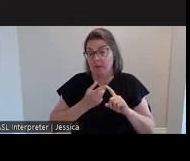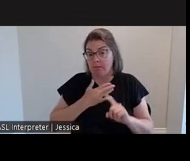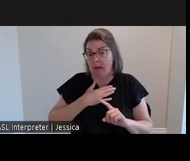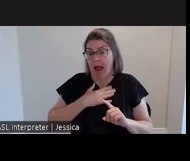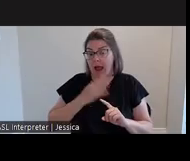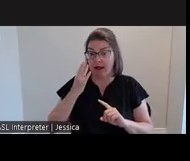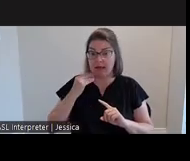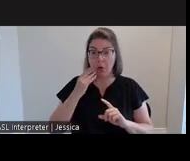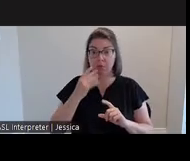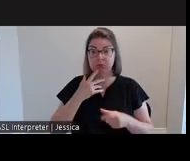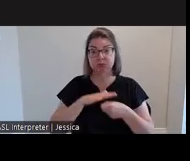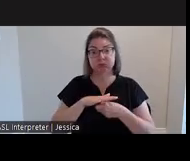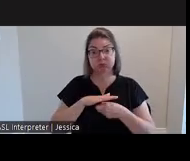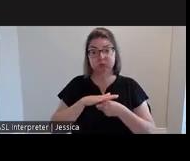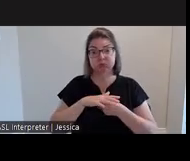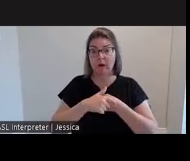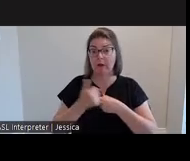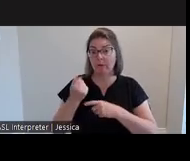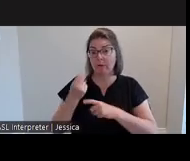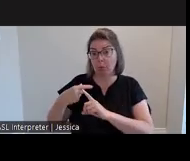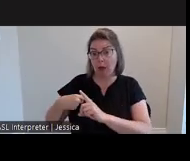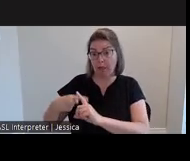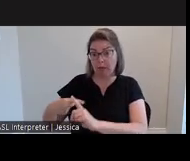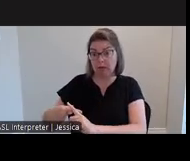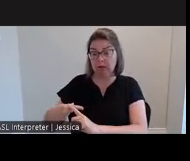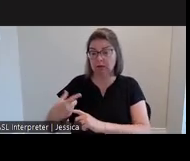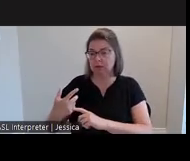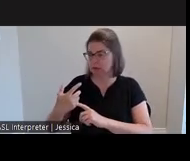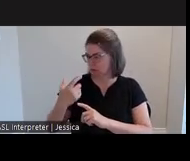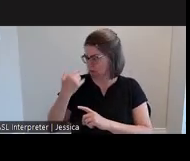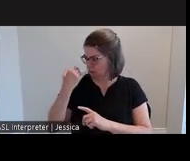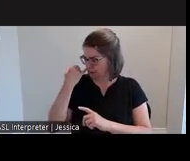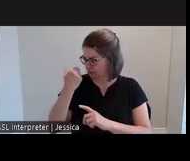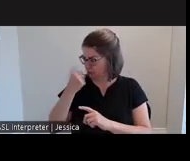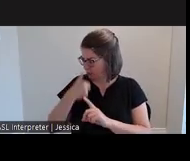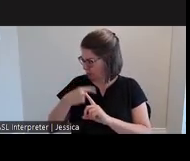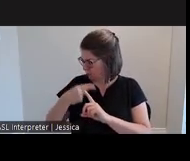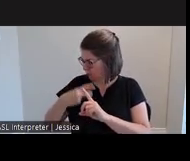We had several months if I recall correctly to, to write and then we had more time